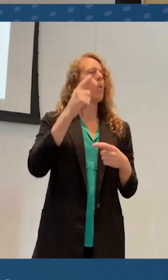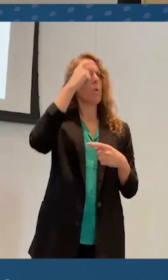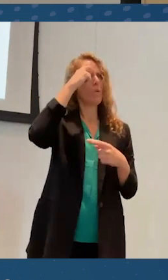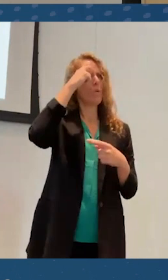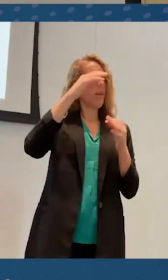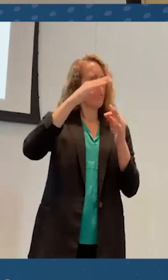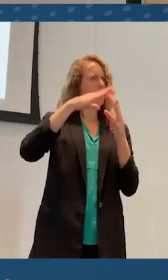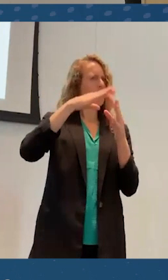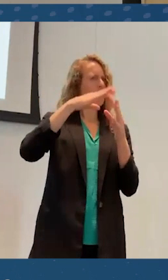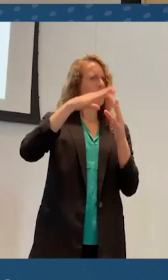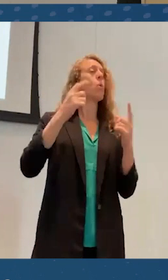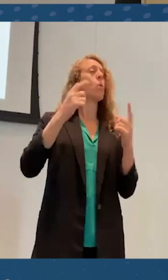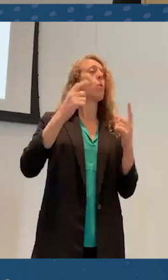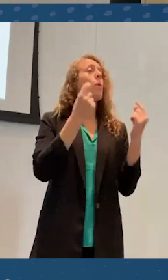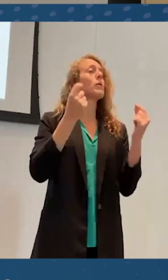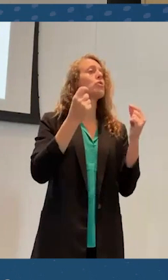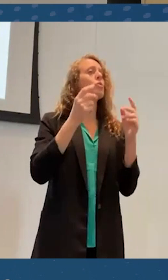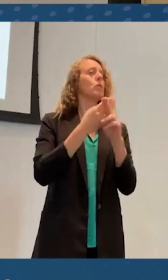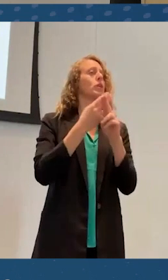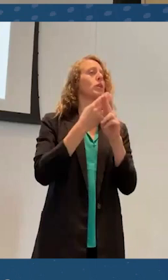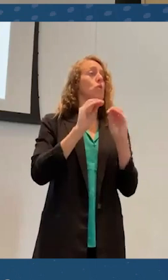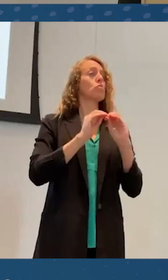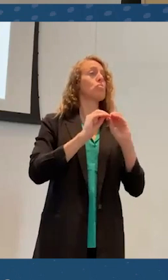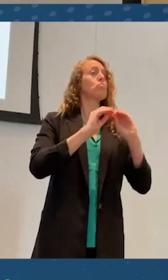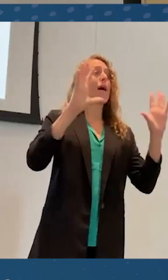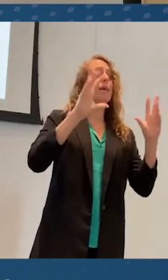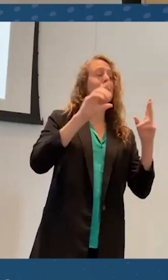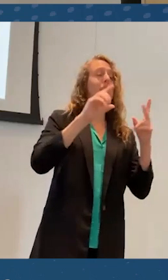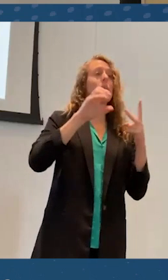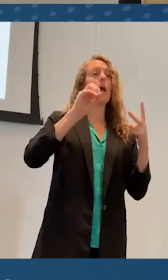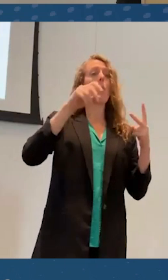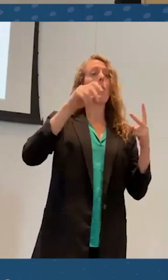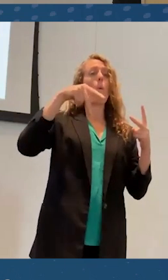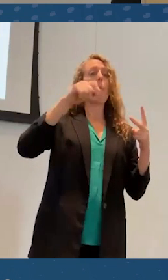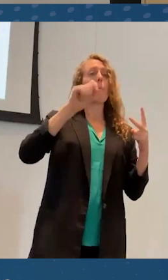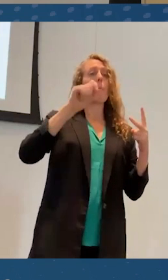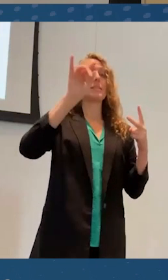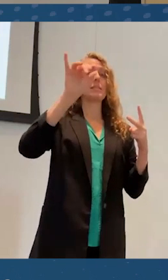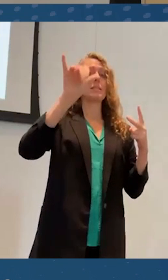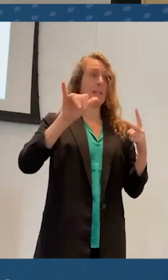use brightness and importantly opacity, to help keep the text legible at all times